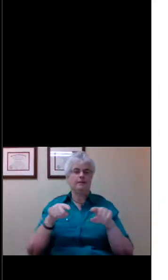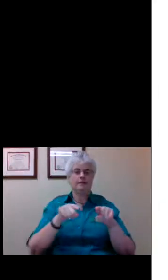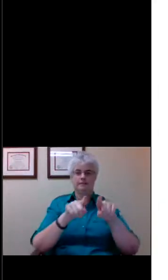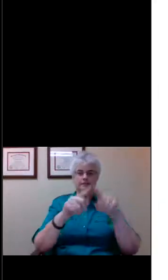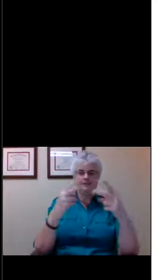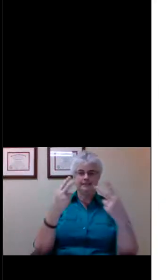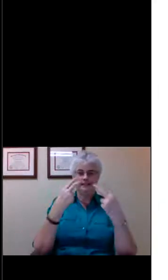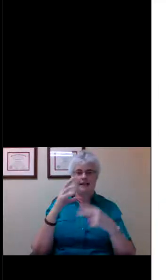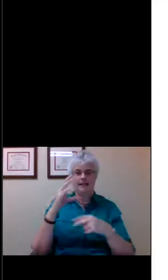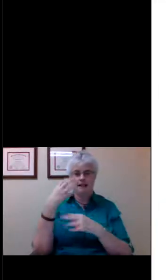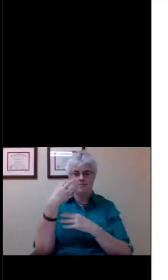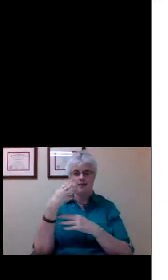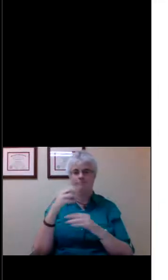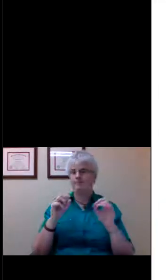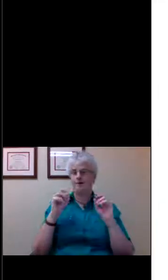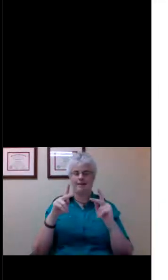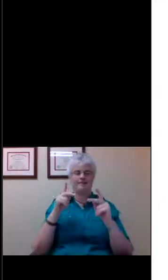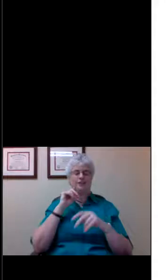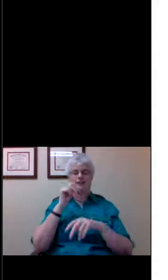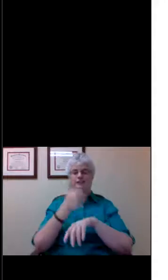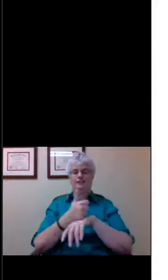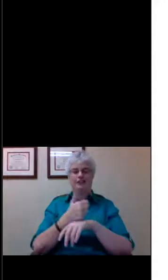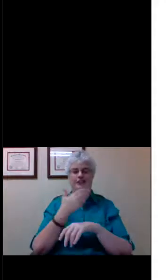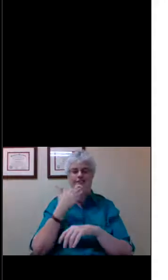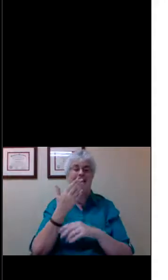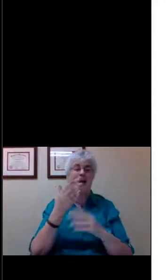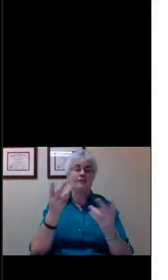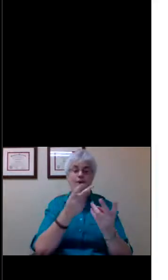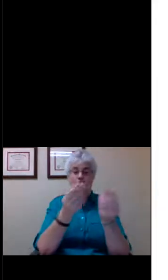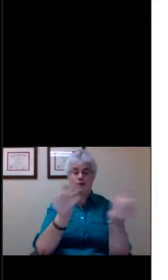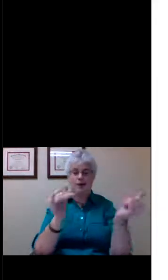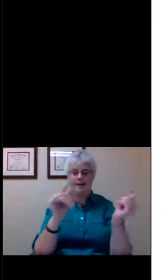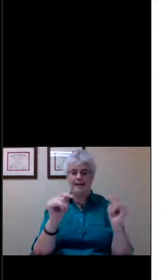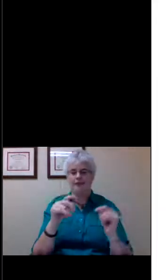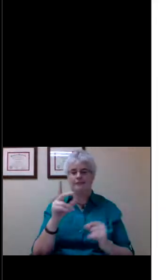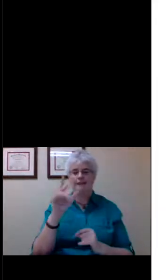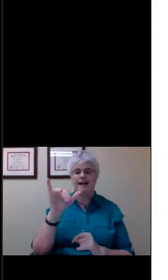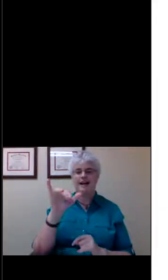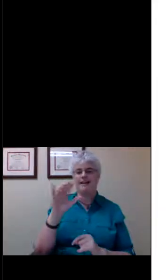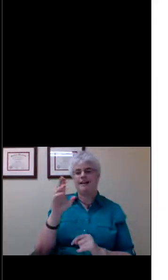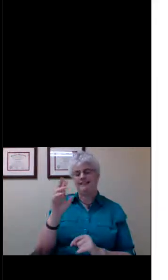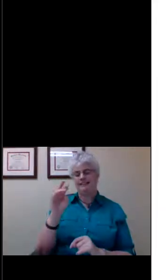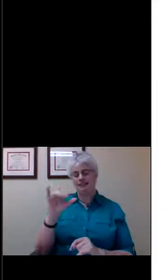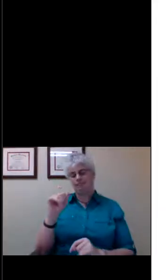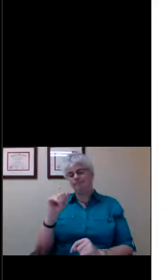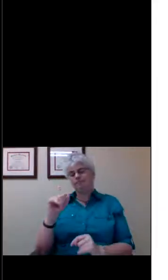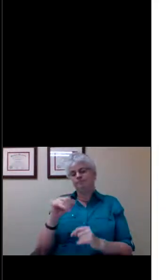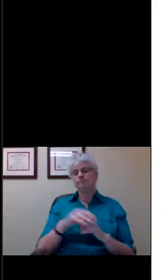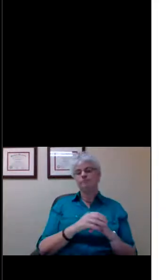whether it's captioning or seeing me on webcam. Cierra: Thank you, I did hear from the